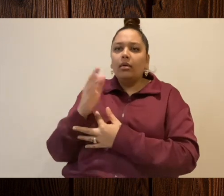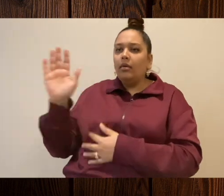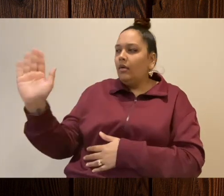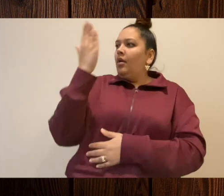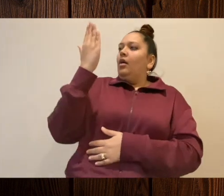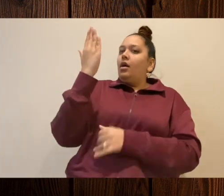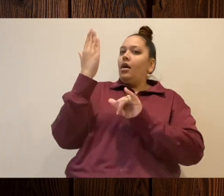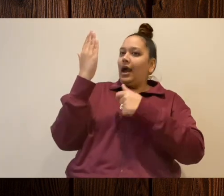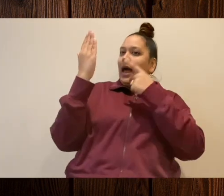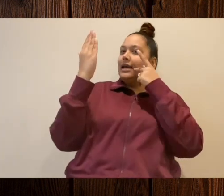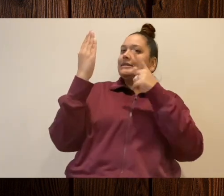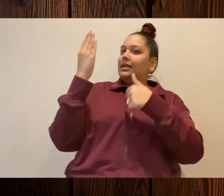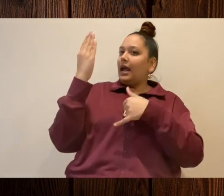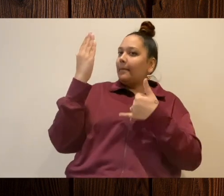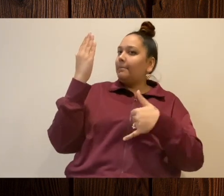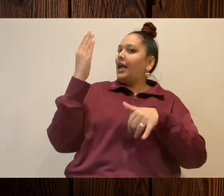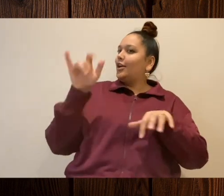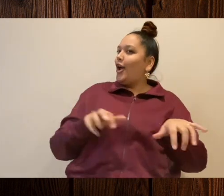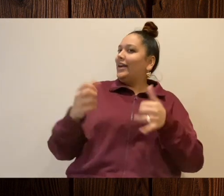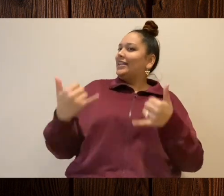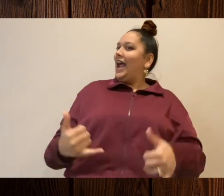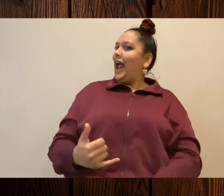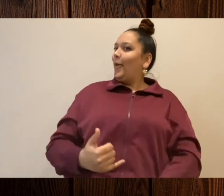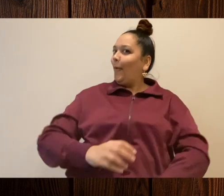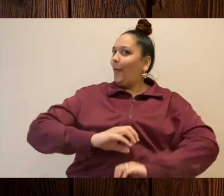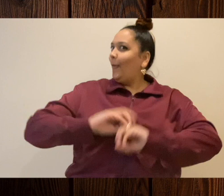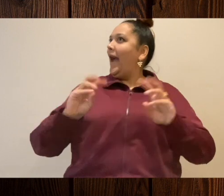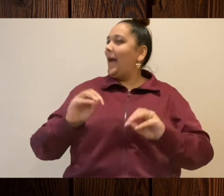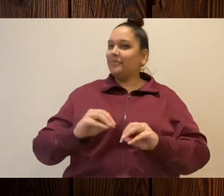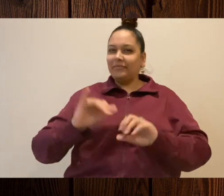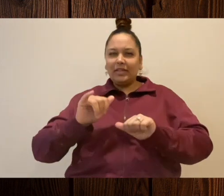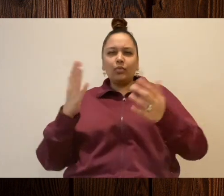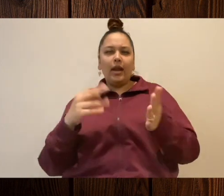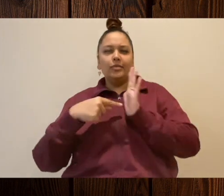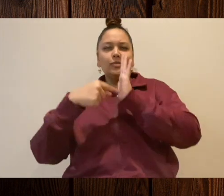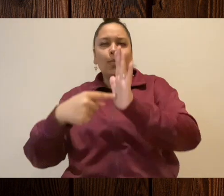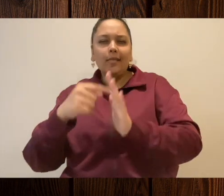reflect and see that actually some of my musical influences, if